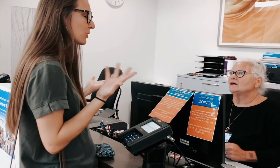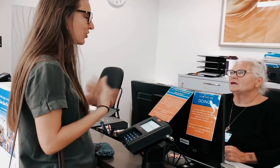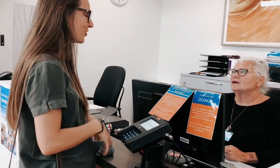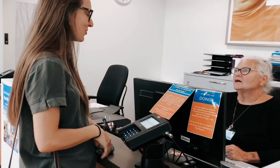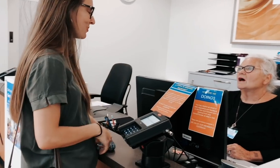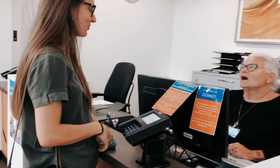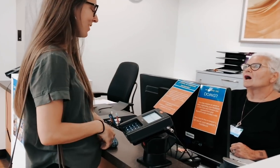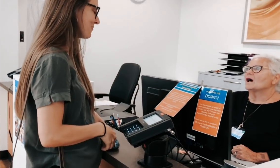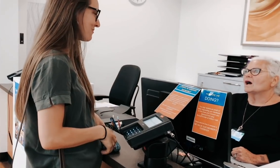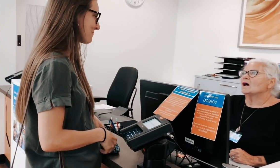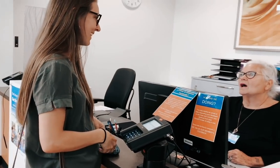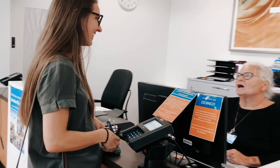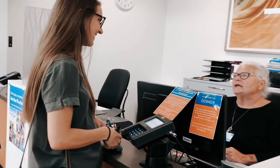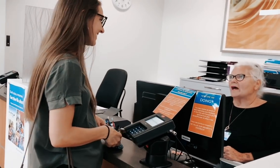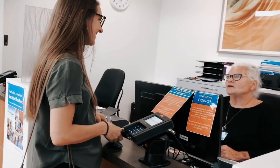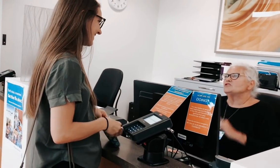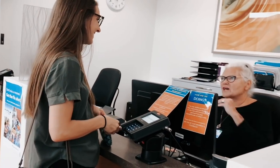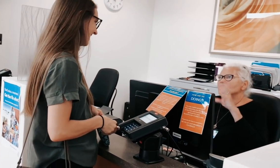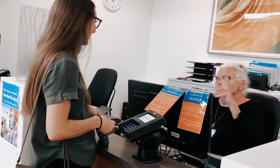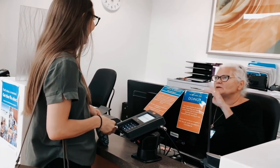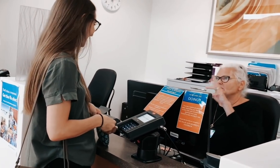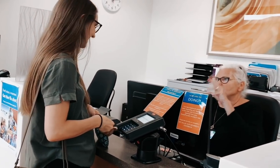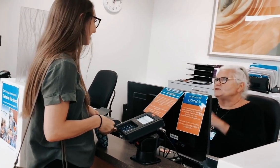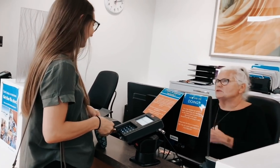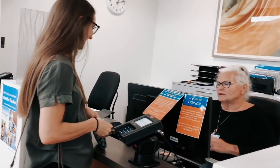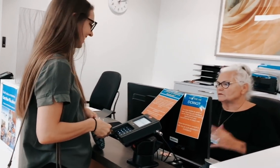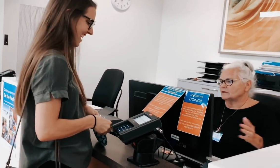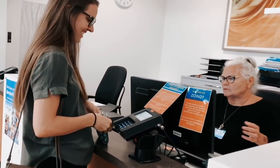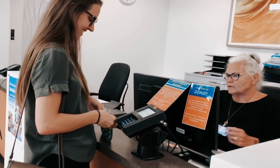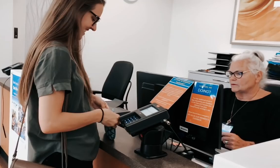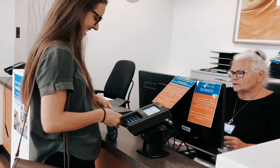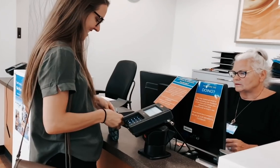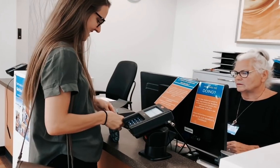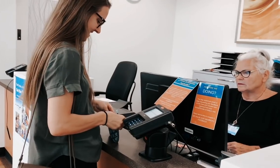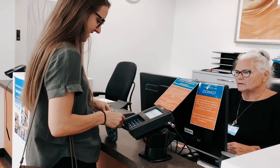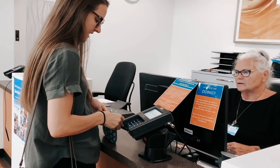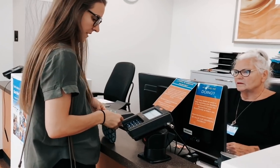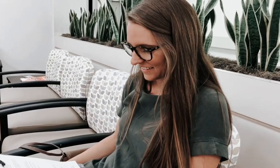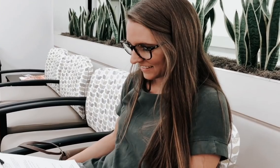Yeah, and I'm a visual learner so that helps. Yeah, you just have to do it. I don't learn anything right away.